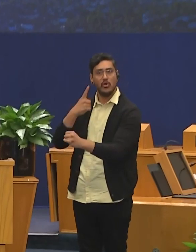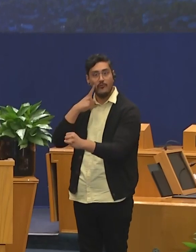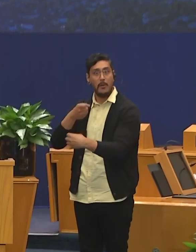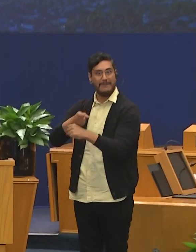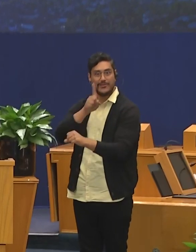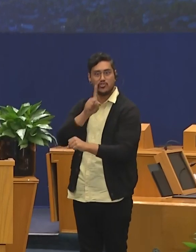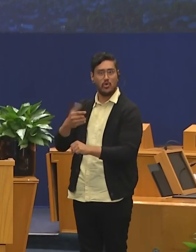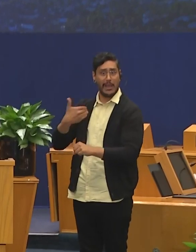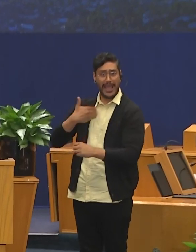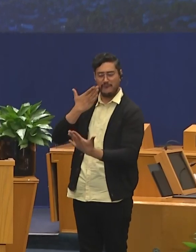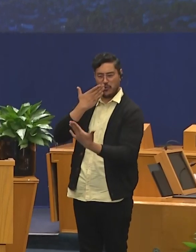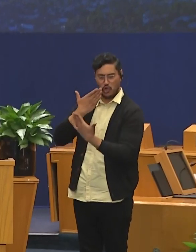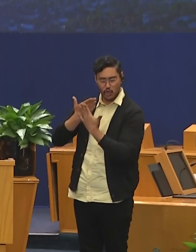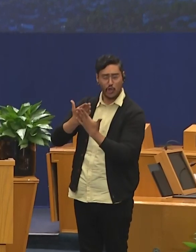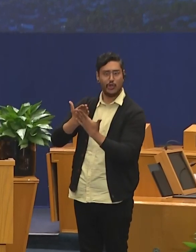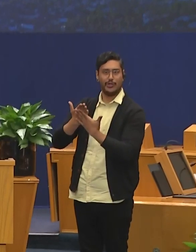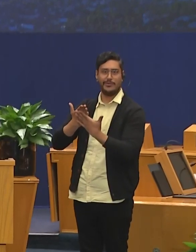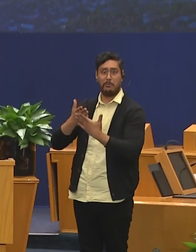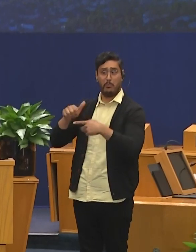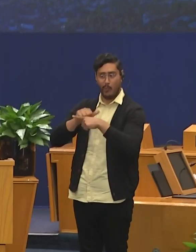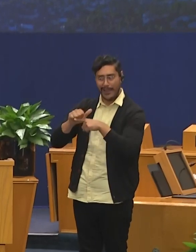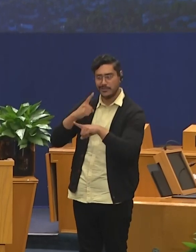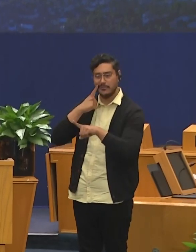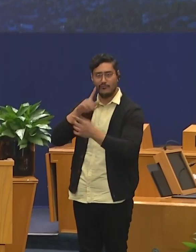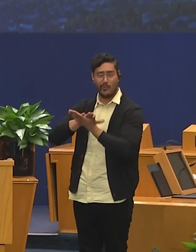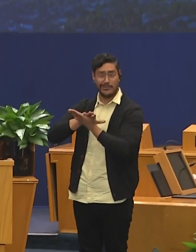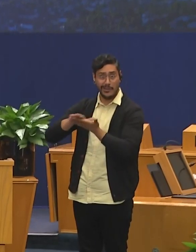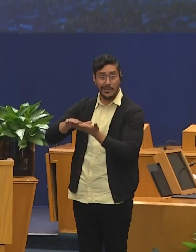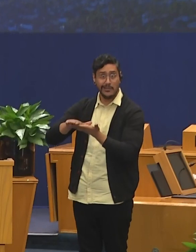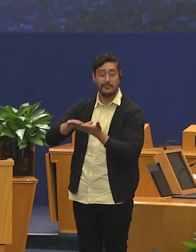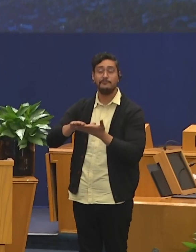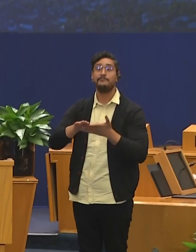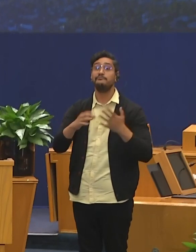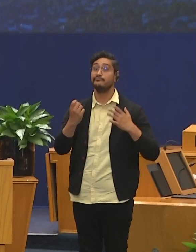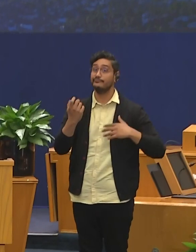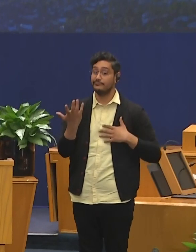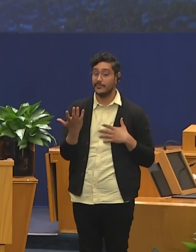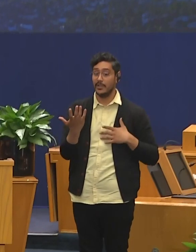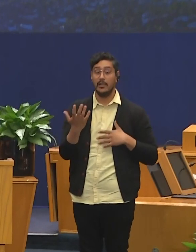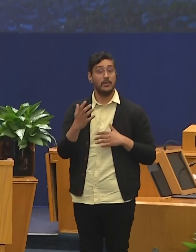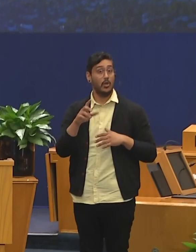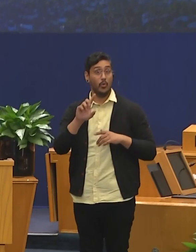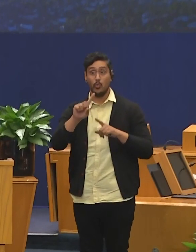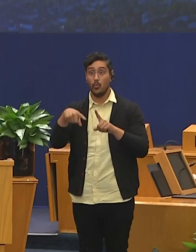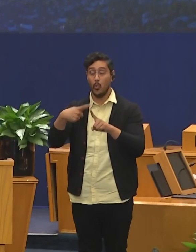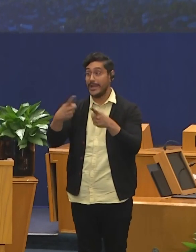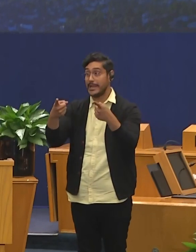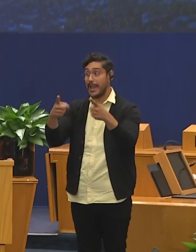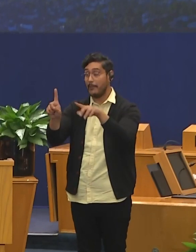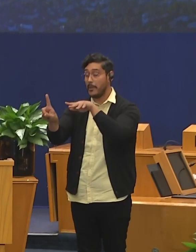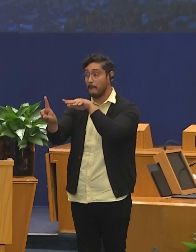INSTITUTIONS TO HAVE THE BEST INFECTION CONTROL PRACTICES?